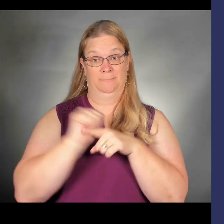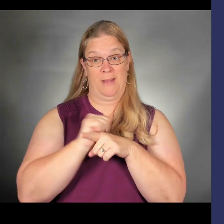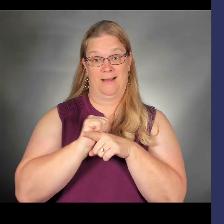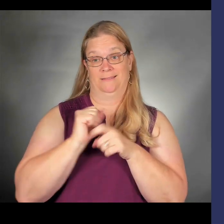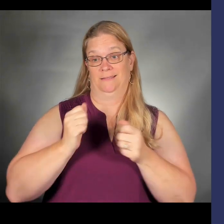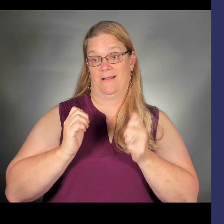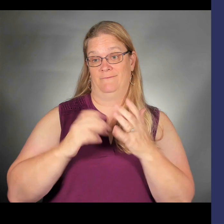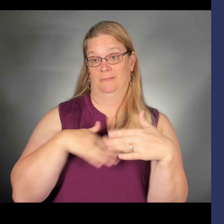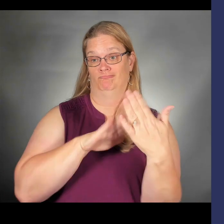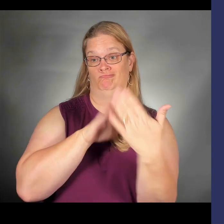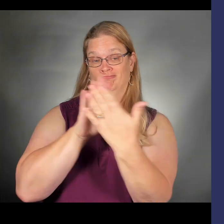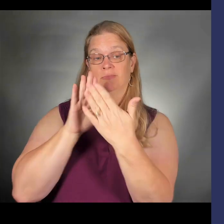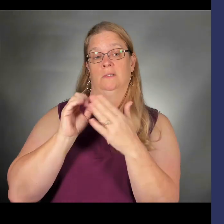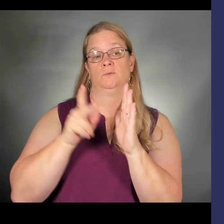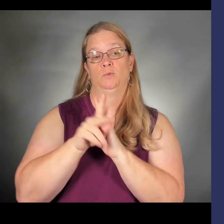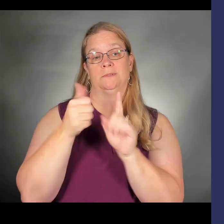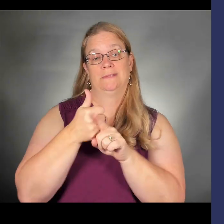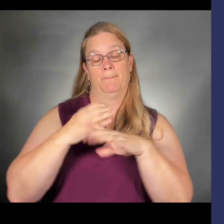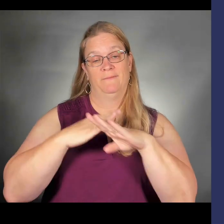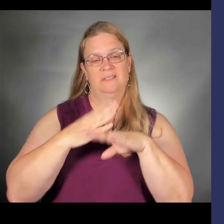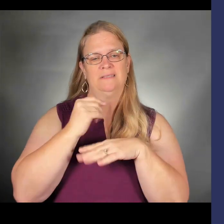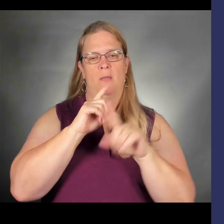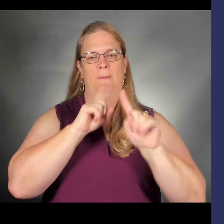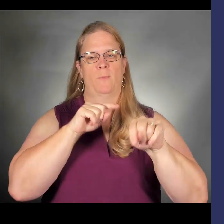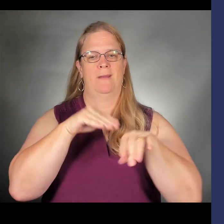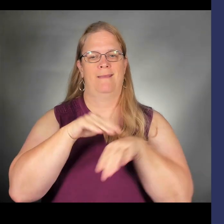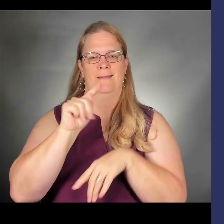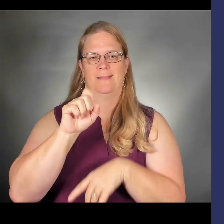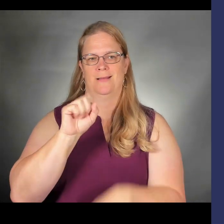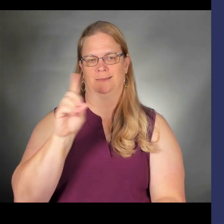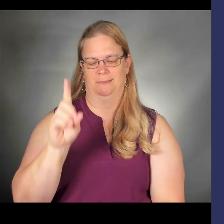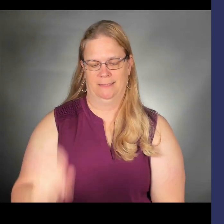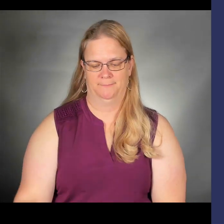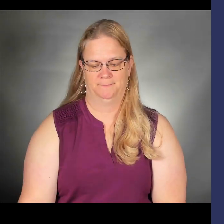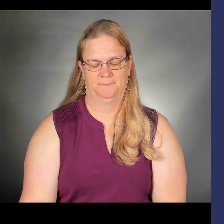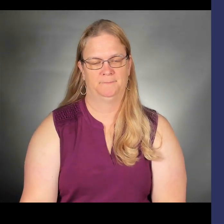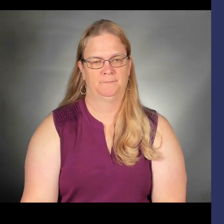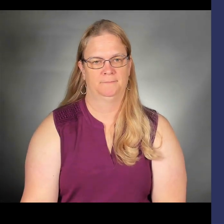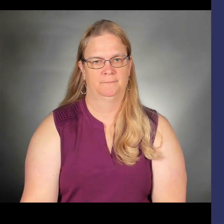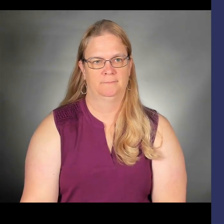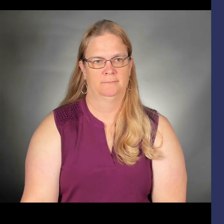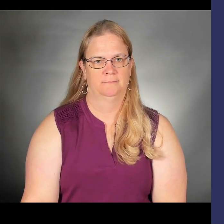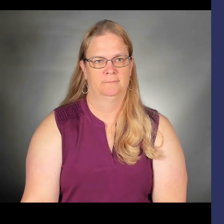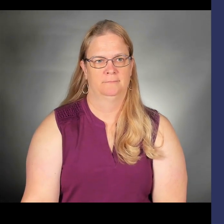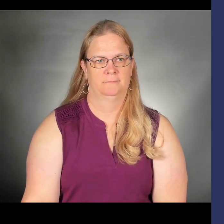We'll be reviewing our best practices for addressing suicide prevention and reporting here at Texas School for the Deaf.